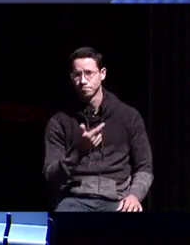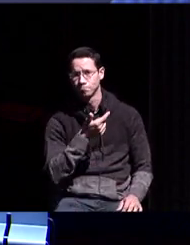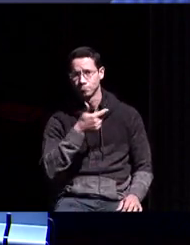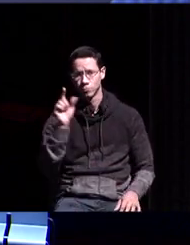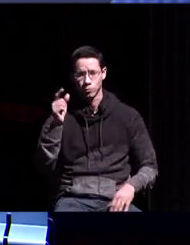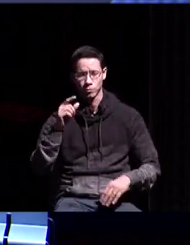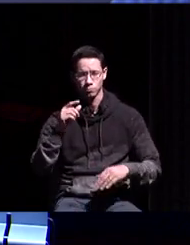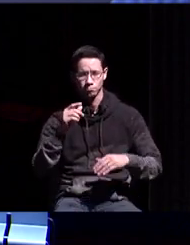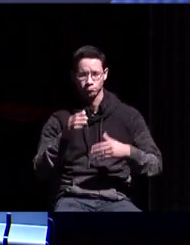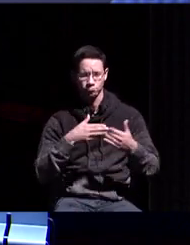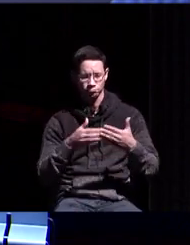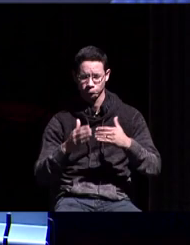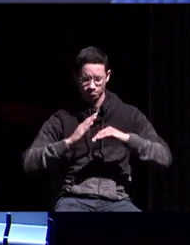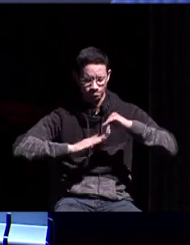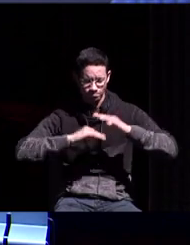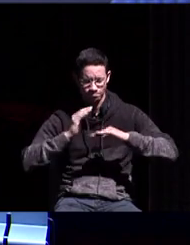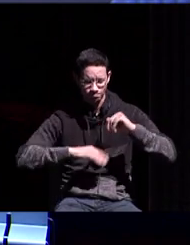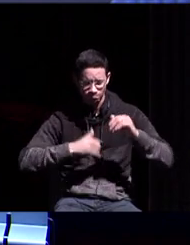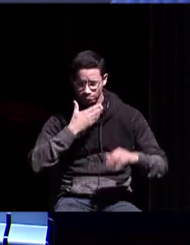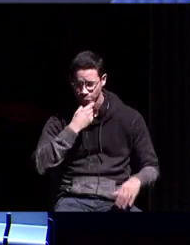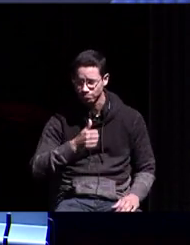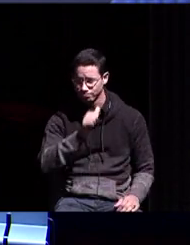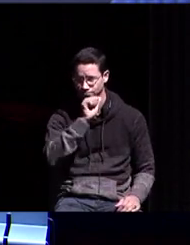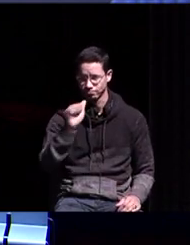men are better paid than women.